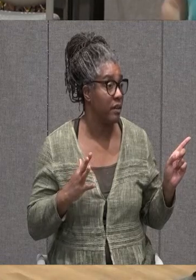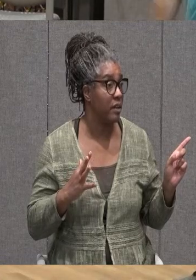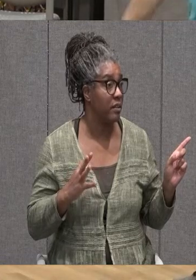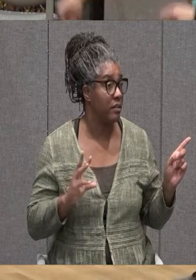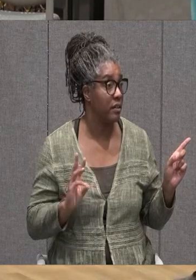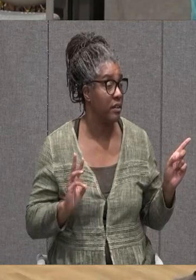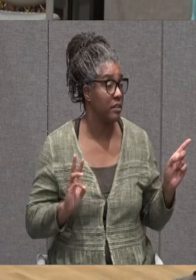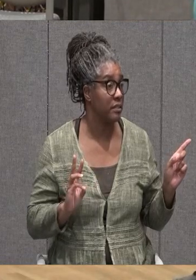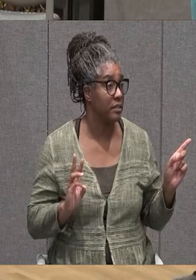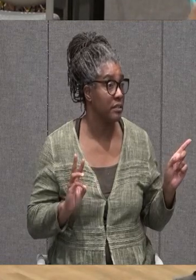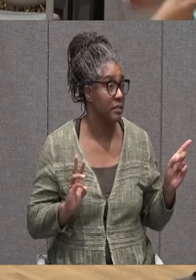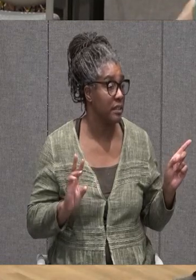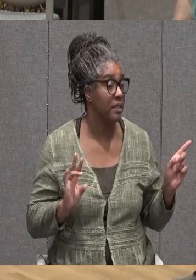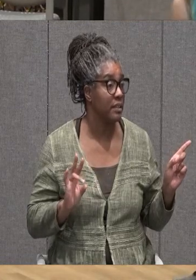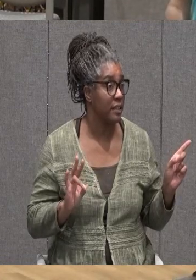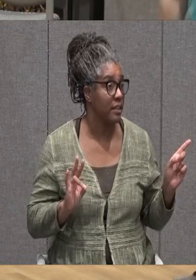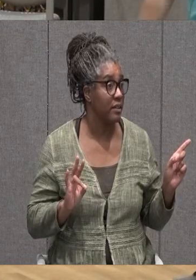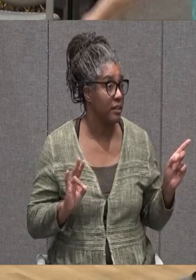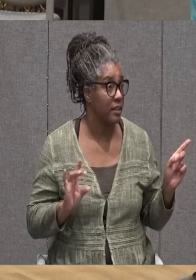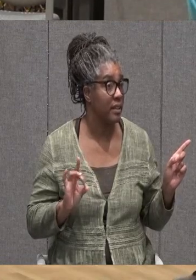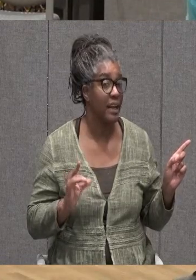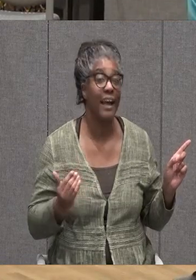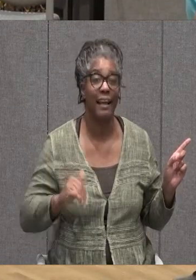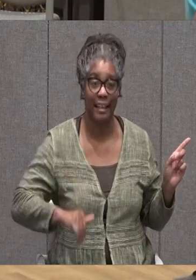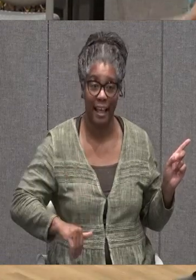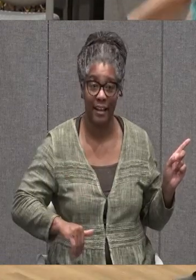five, six, lets do that again,